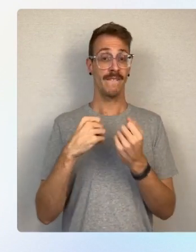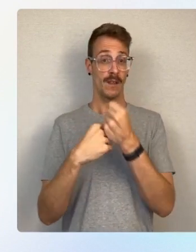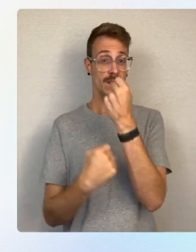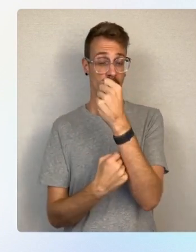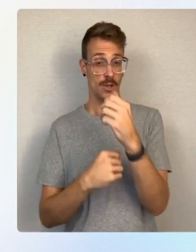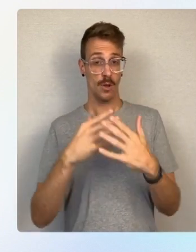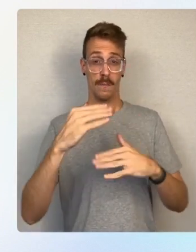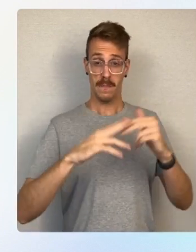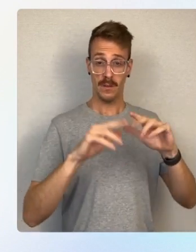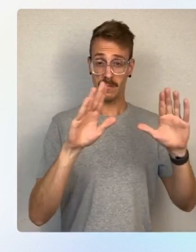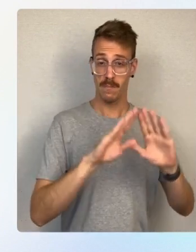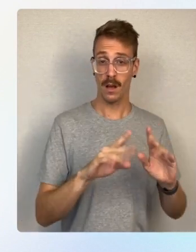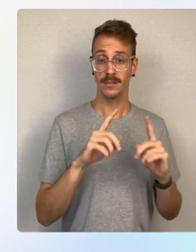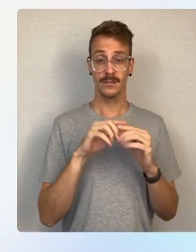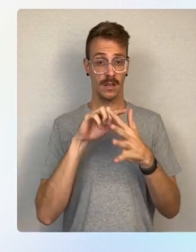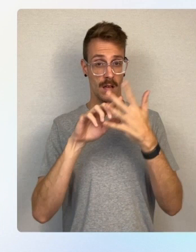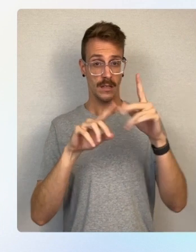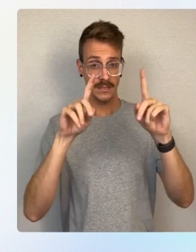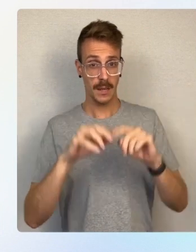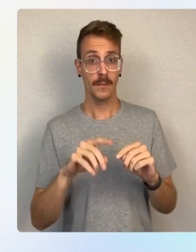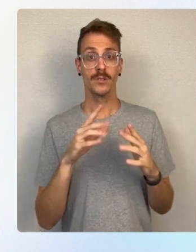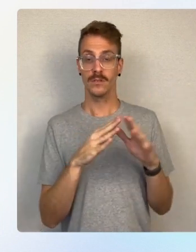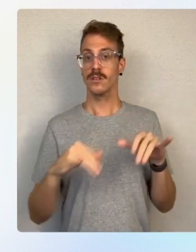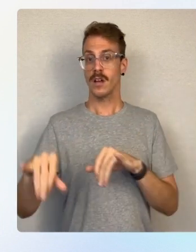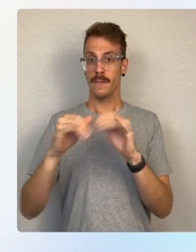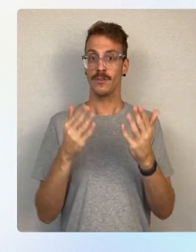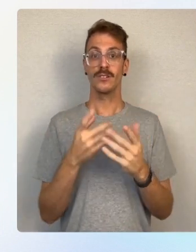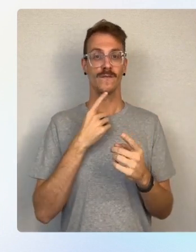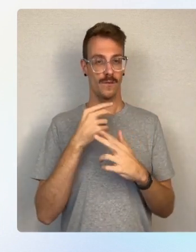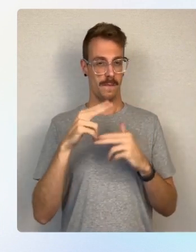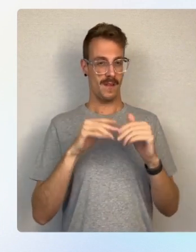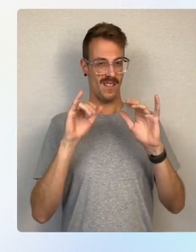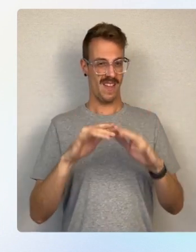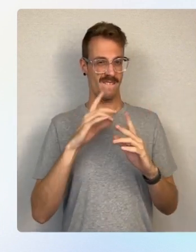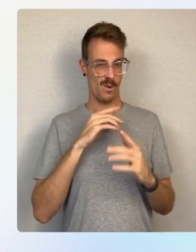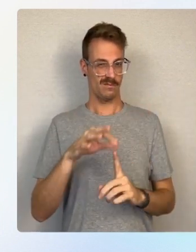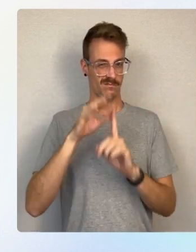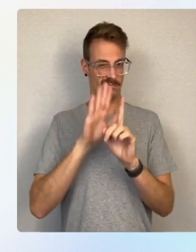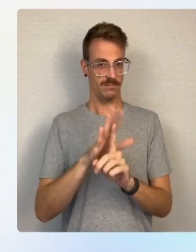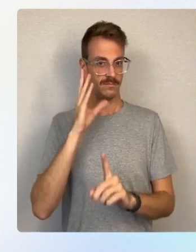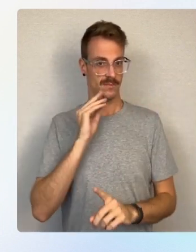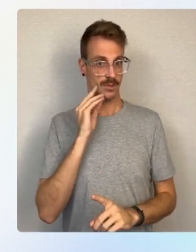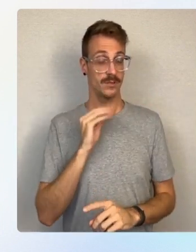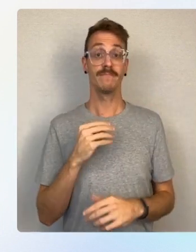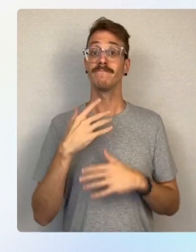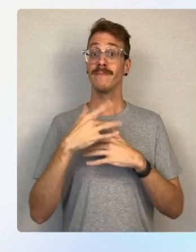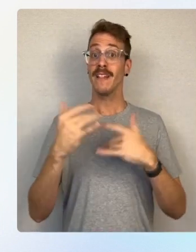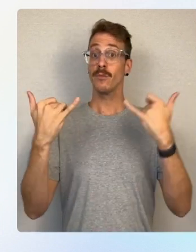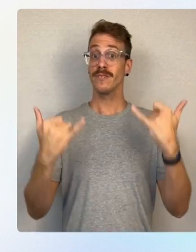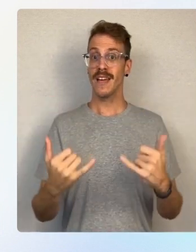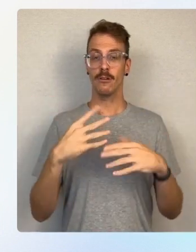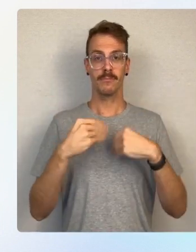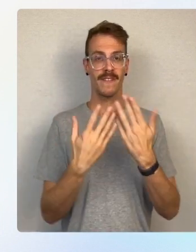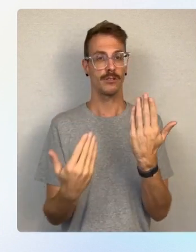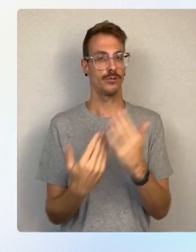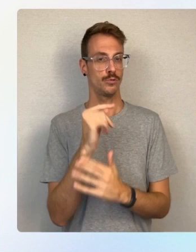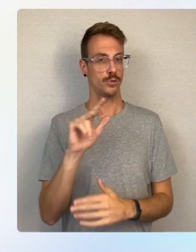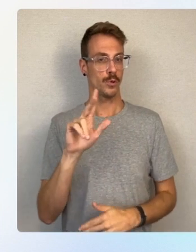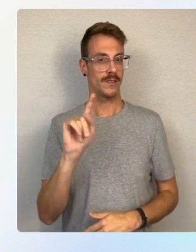building blocks, and samples for common interactions when creating a custom voice experience. Available now, we're providing new toolkit components